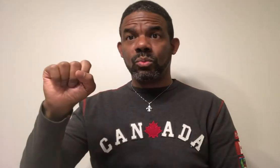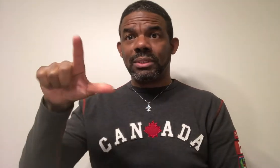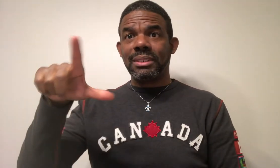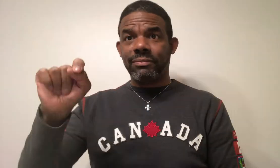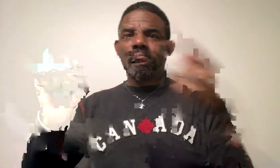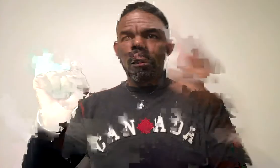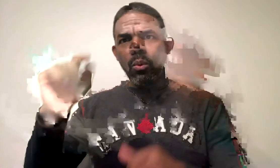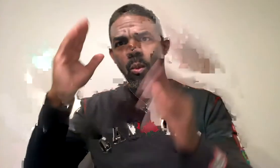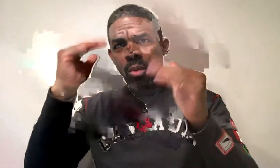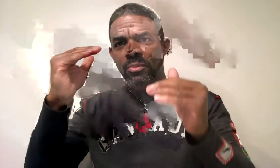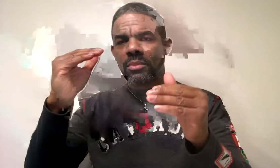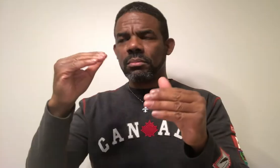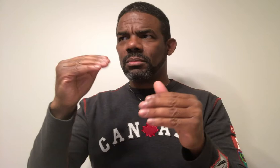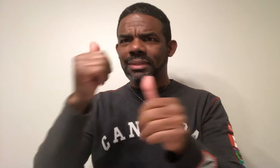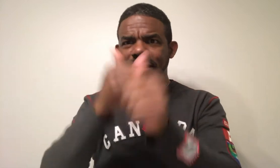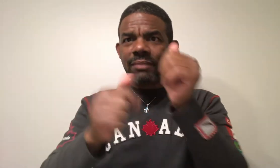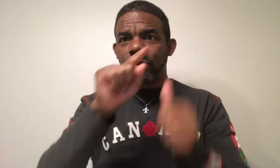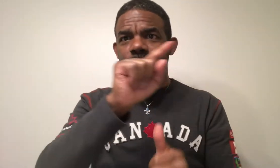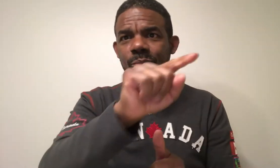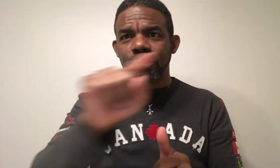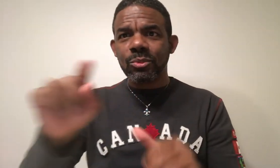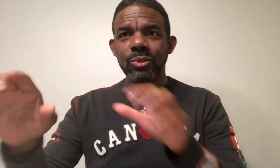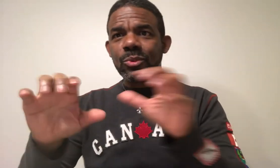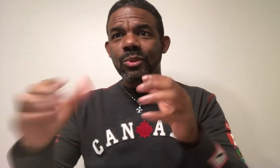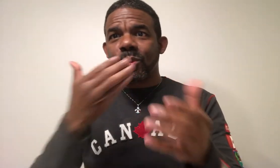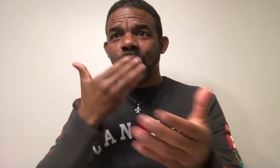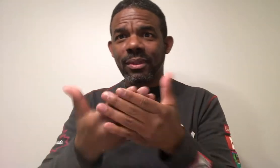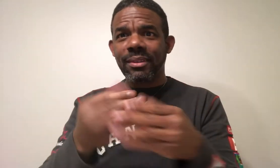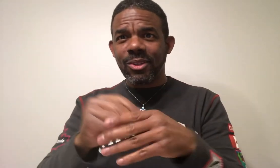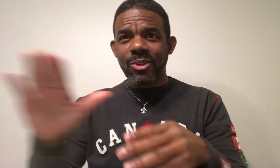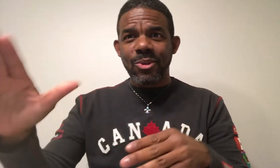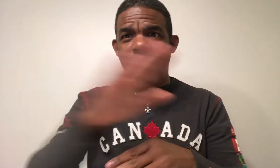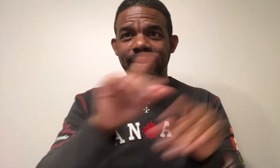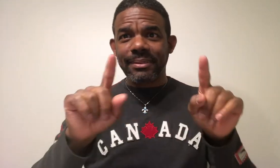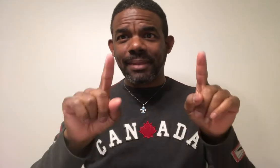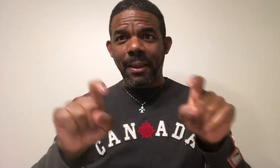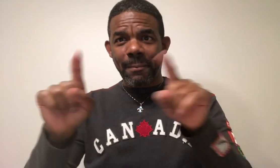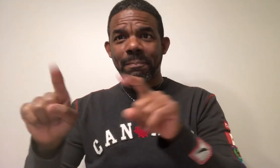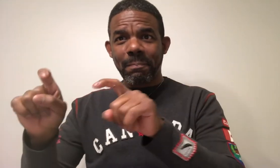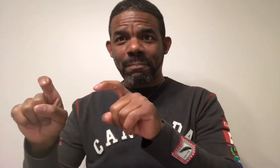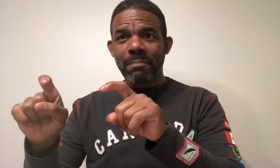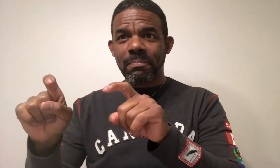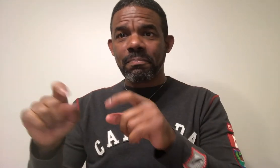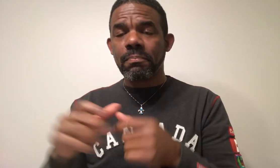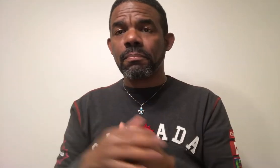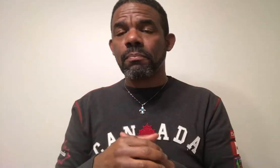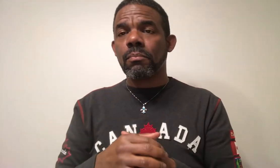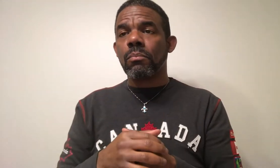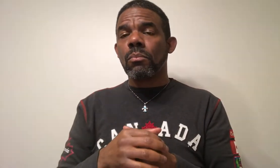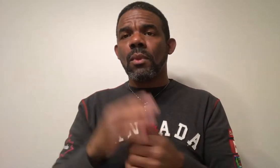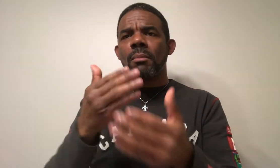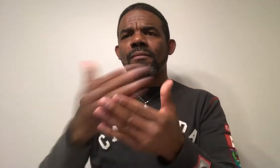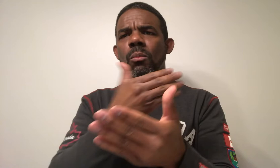We, the Student Life Team, hope that each one of you did very well in your exams.